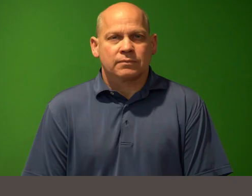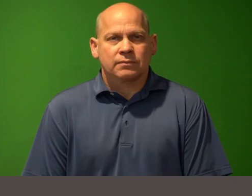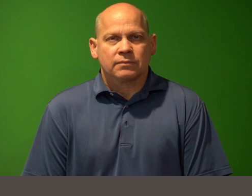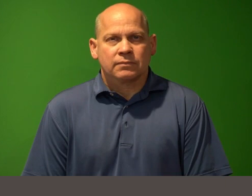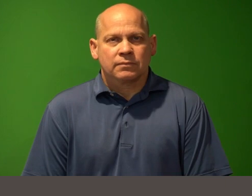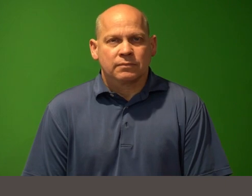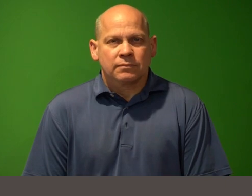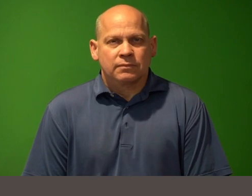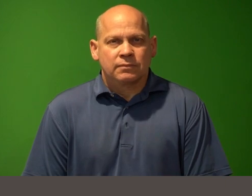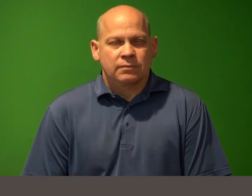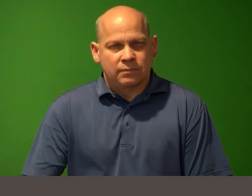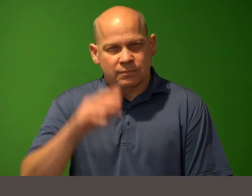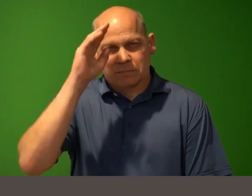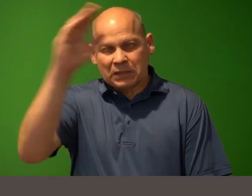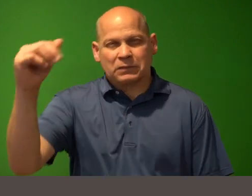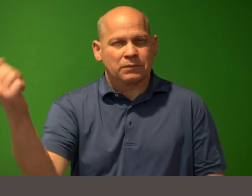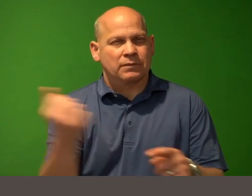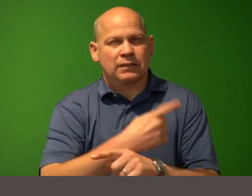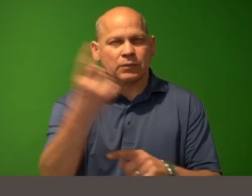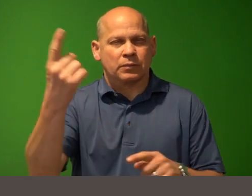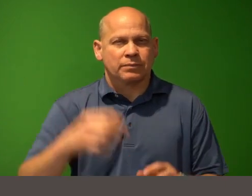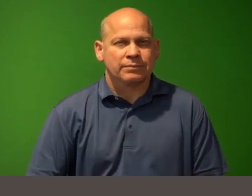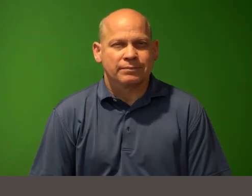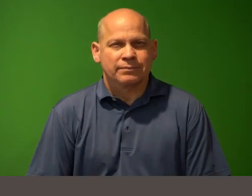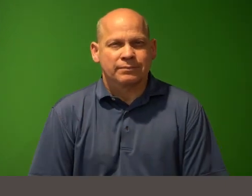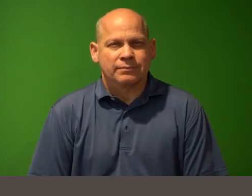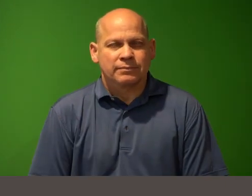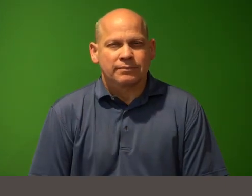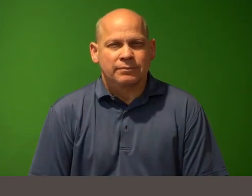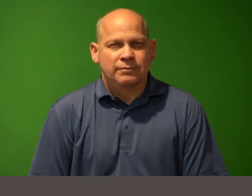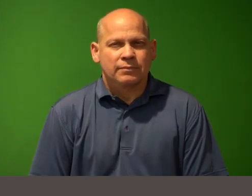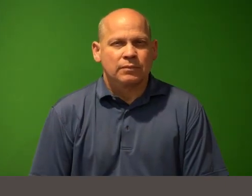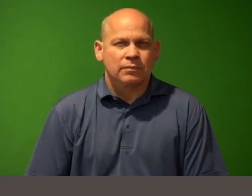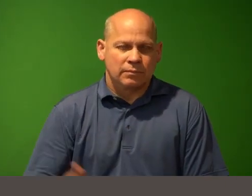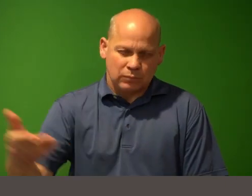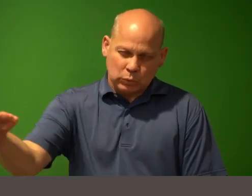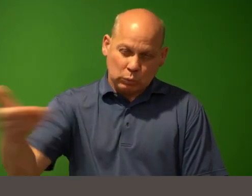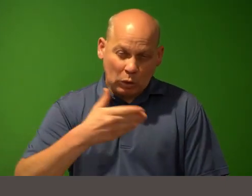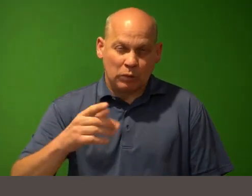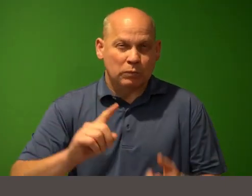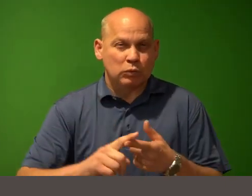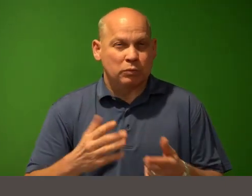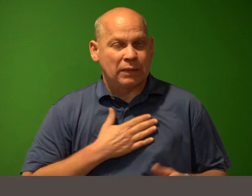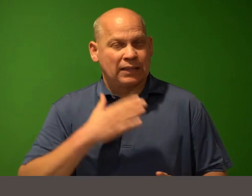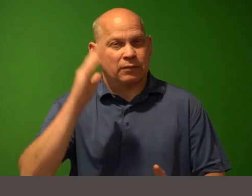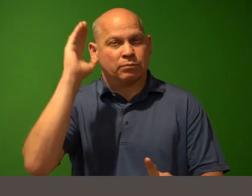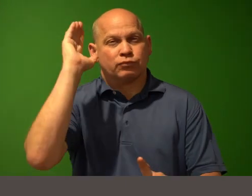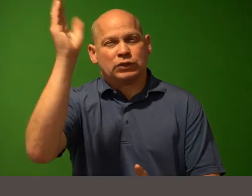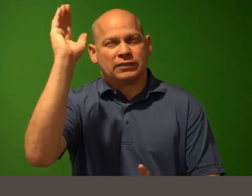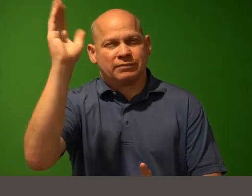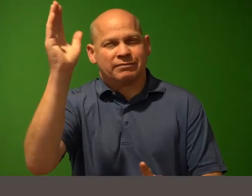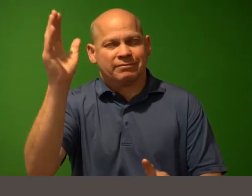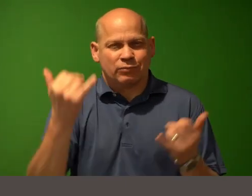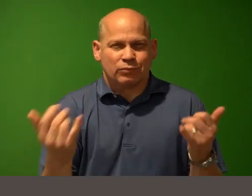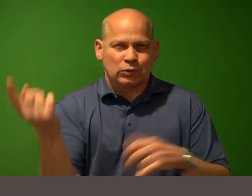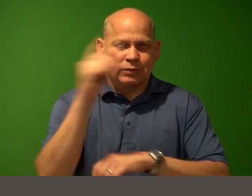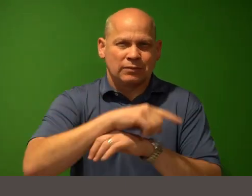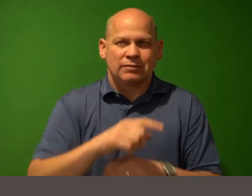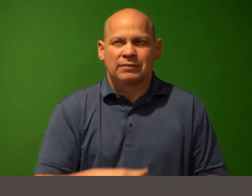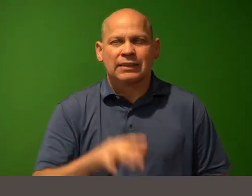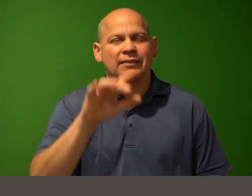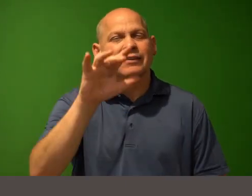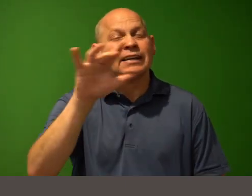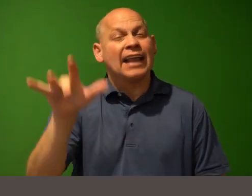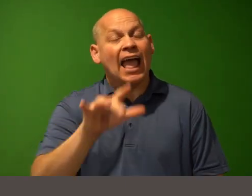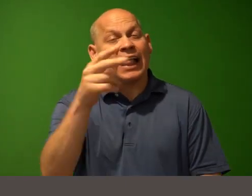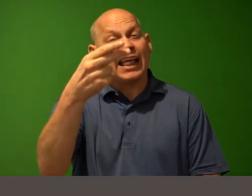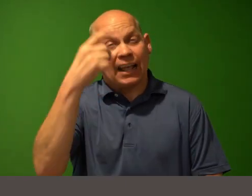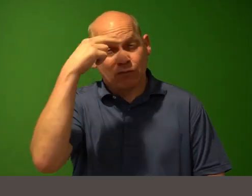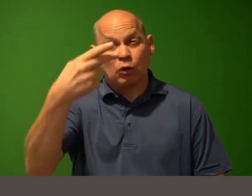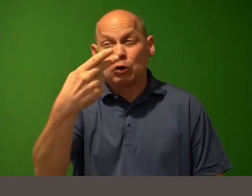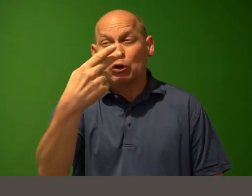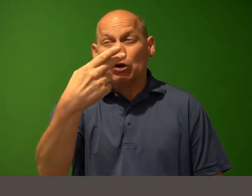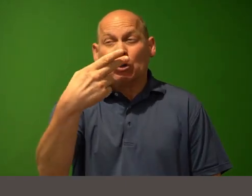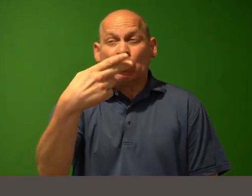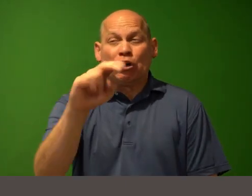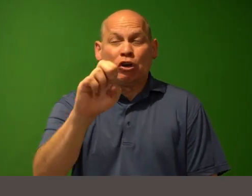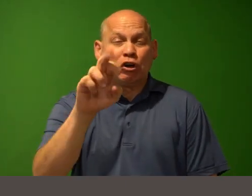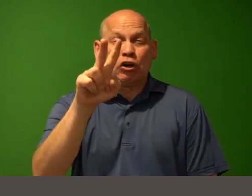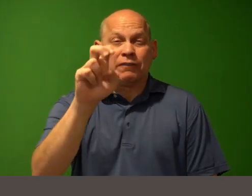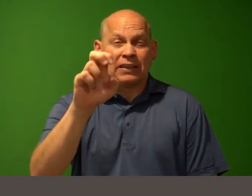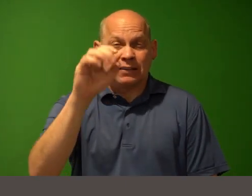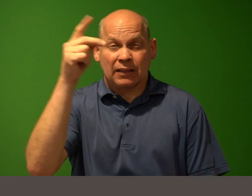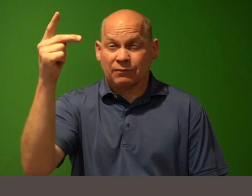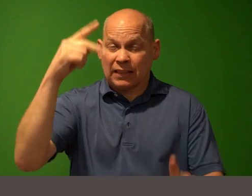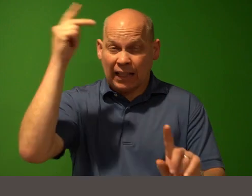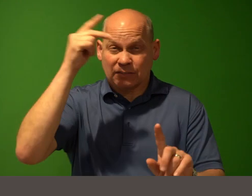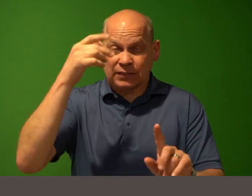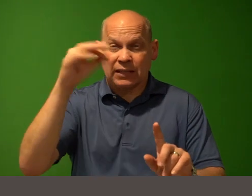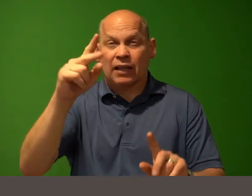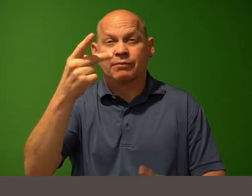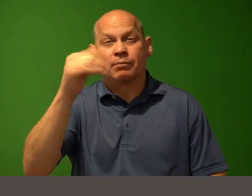Hello, everyone. Welcome to my presentation, Dial "H" for Herve, the Philosophy of the Pied Pythonist.